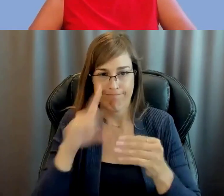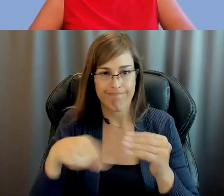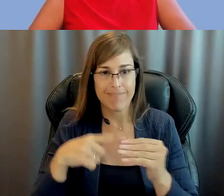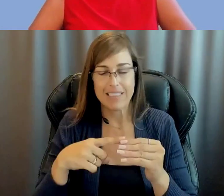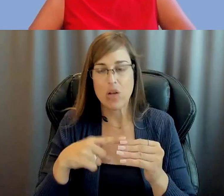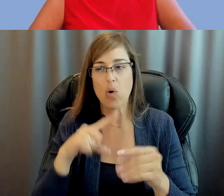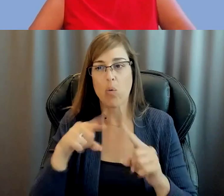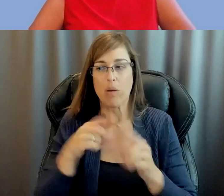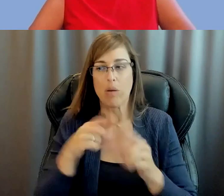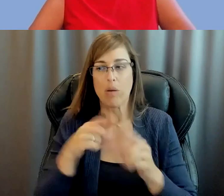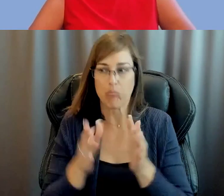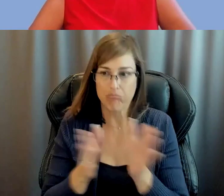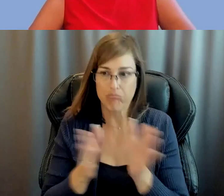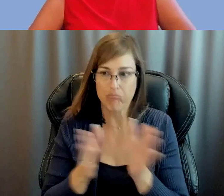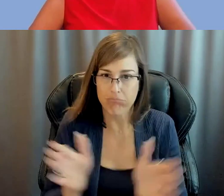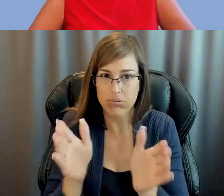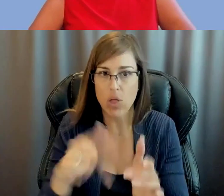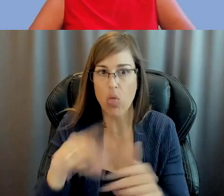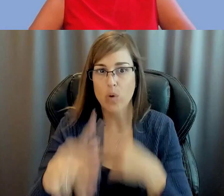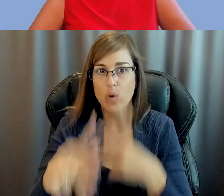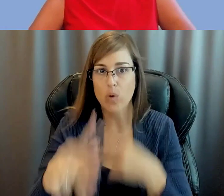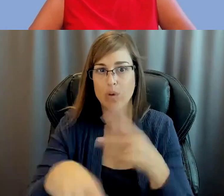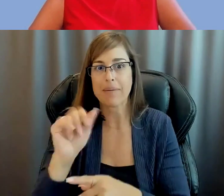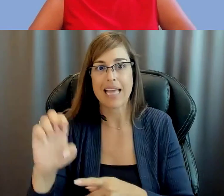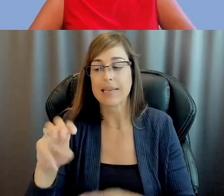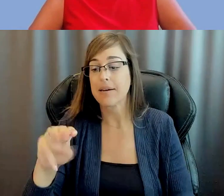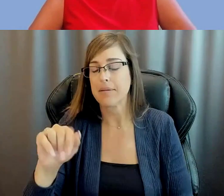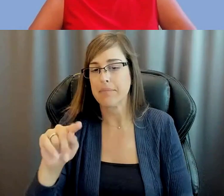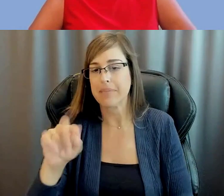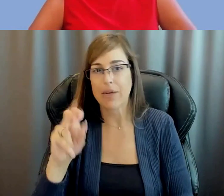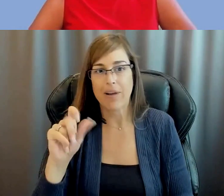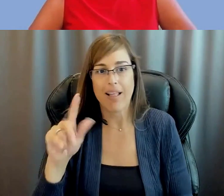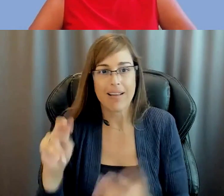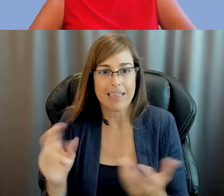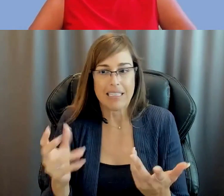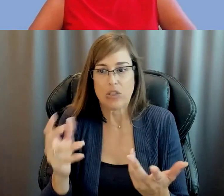They have to really show that that piece of data was very important for the decision to fund.